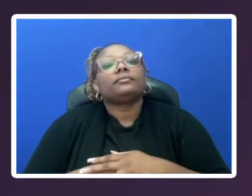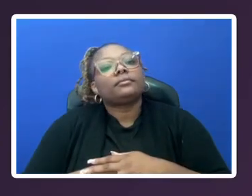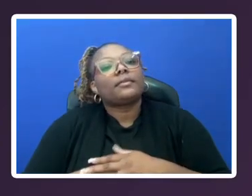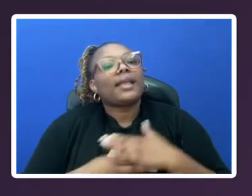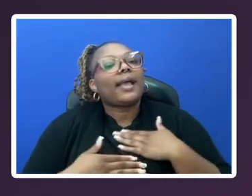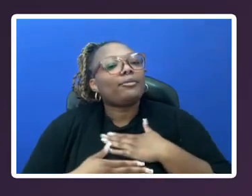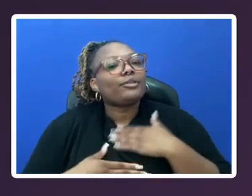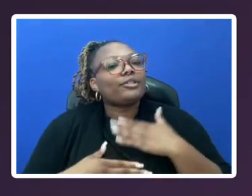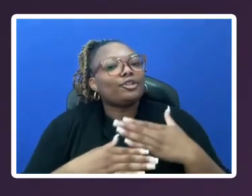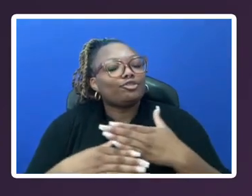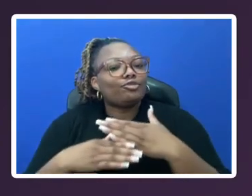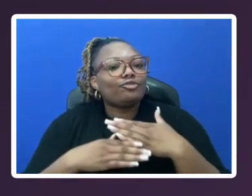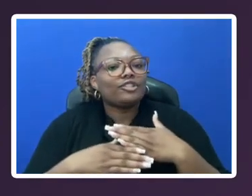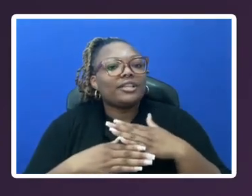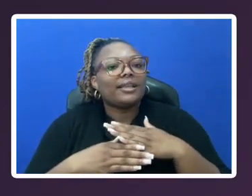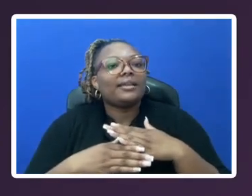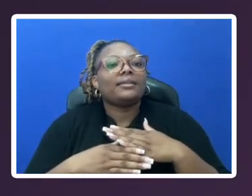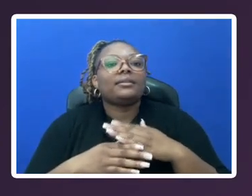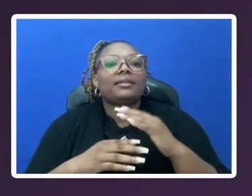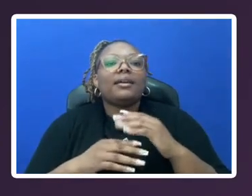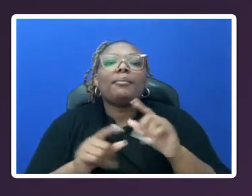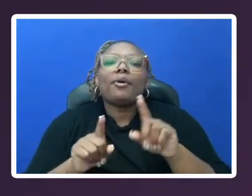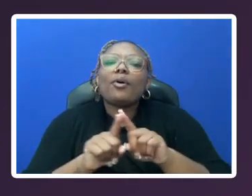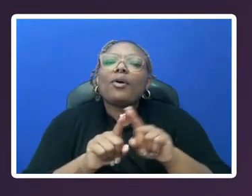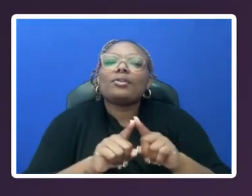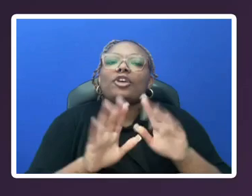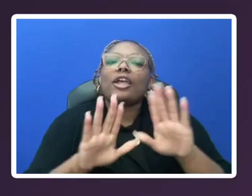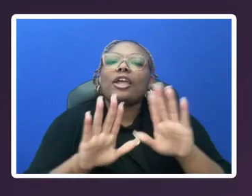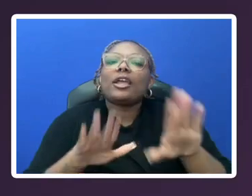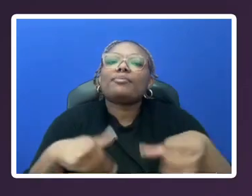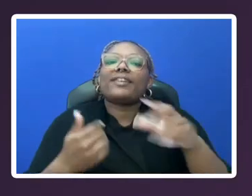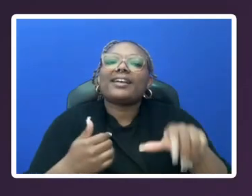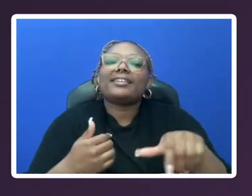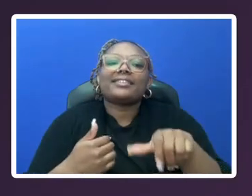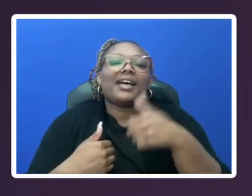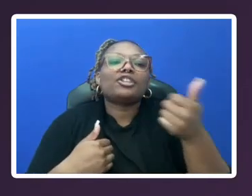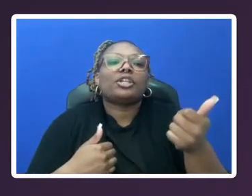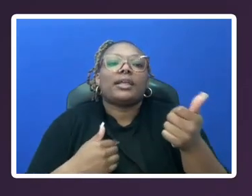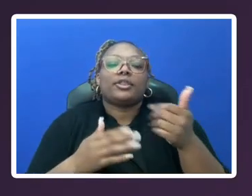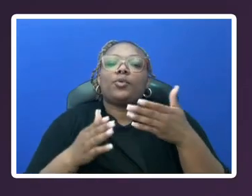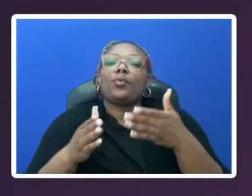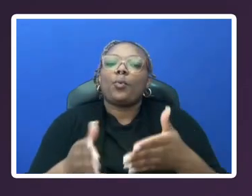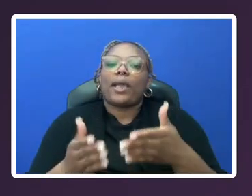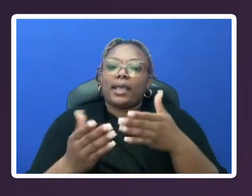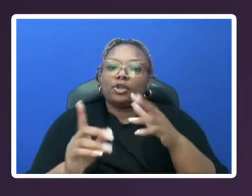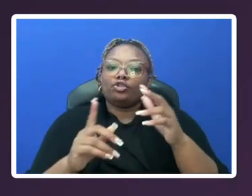I think that this also gives us another -- yet another way to look at this national story of